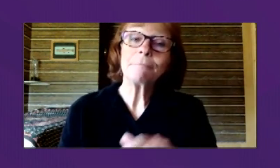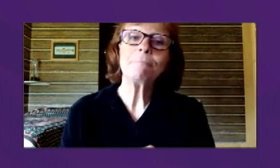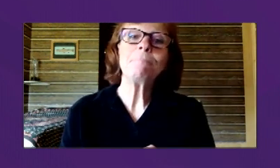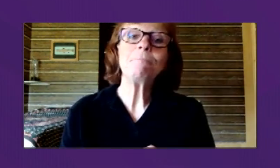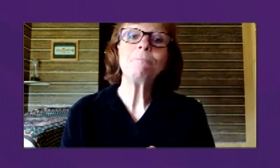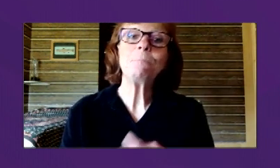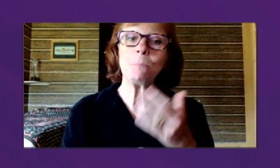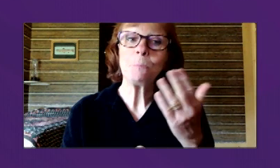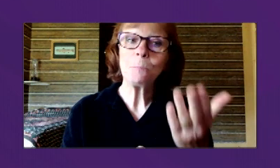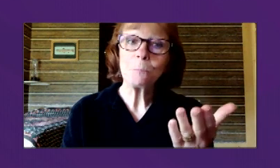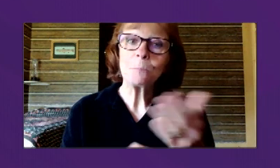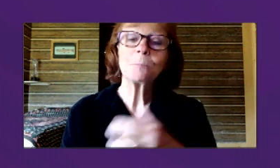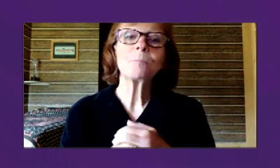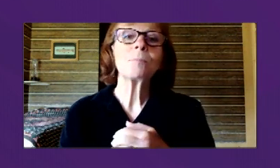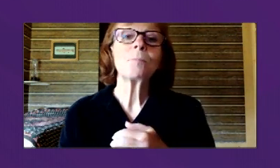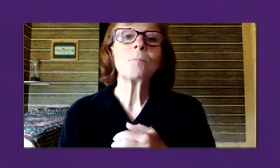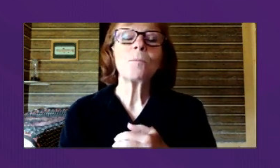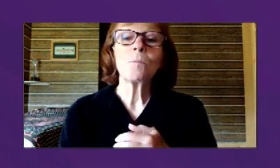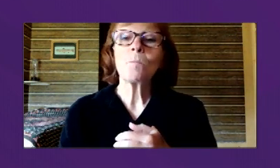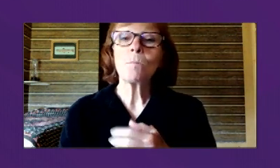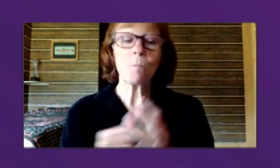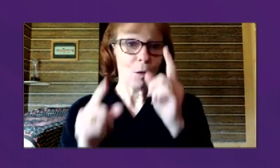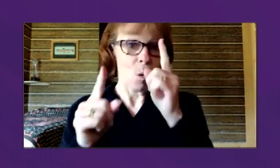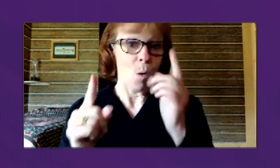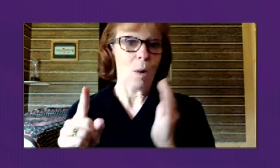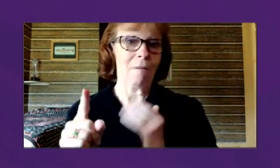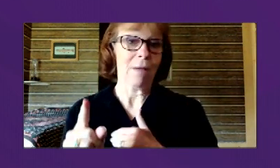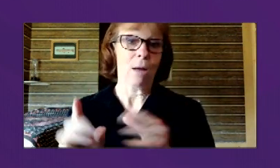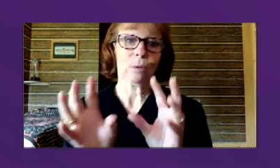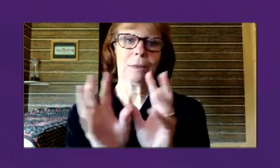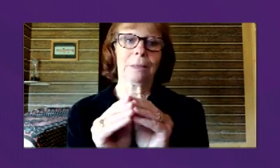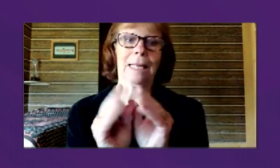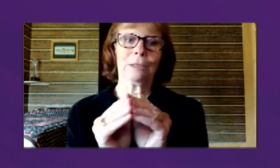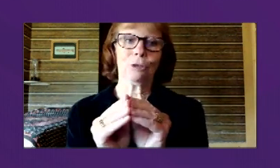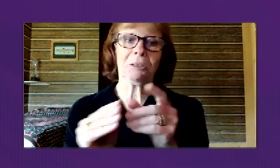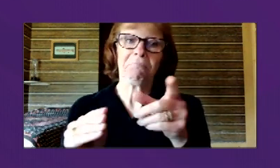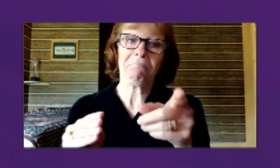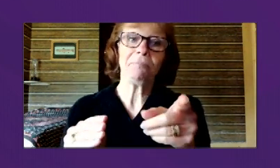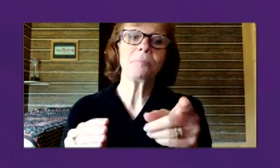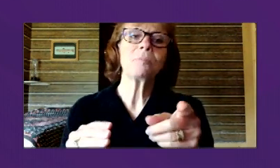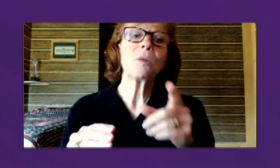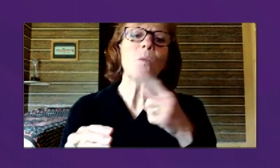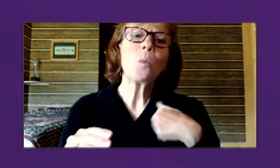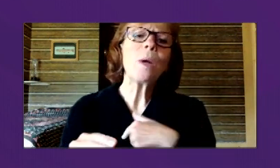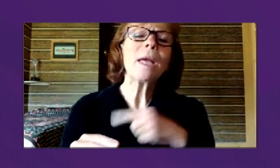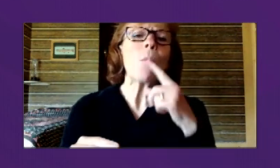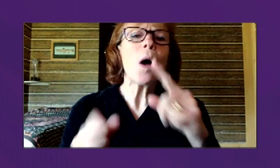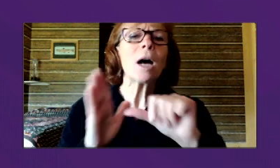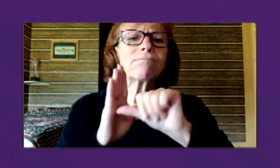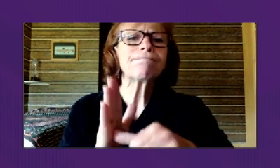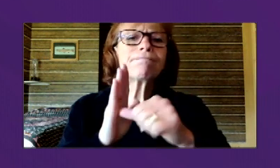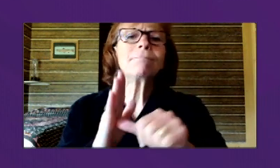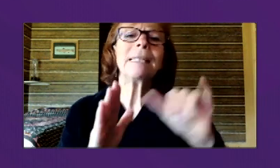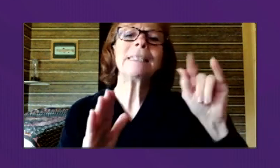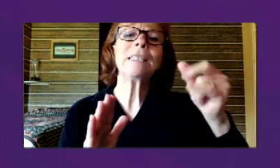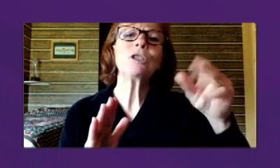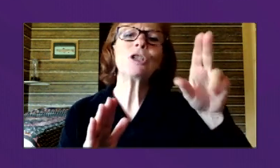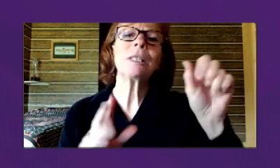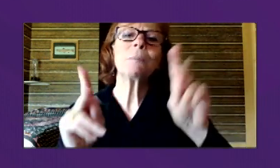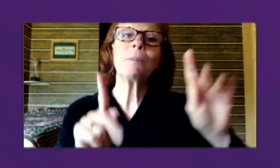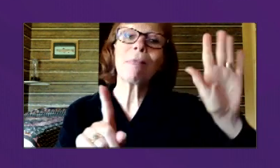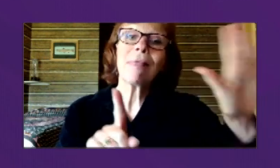OK, so the goal of our session is to amplify Indigenous perspectives, to foster a more complete